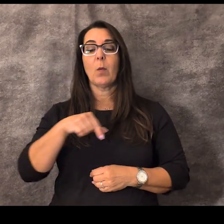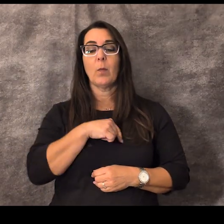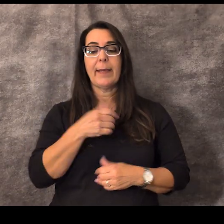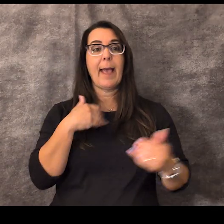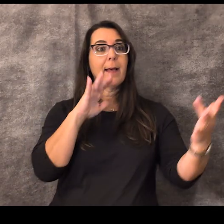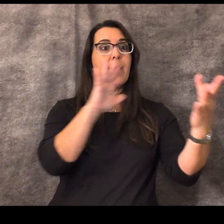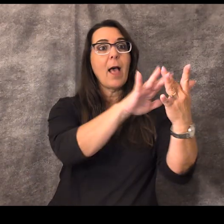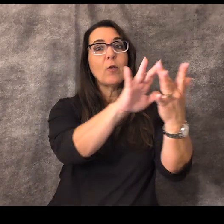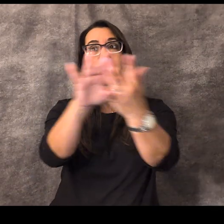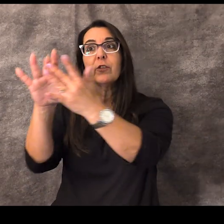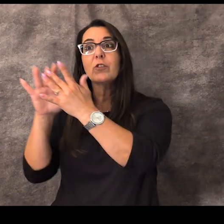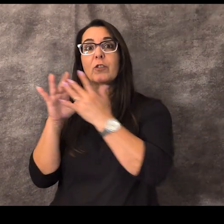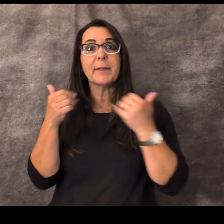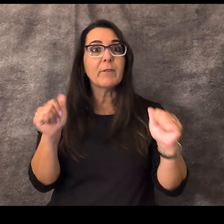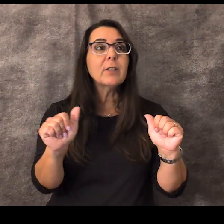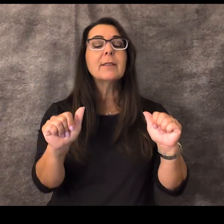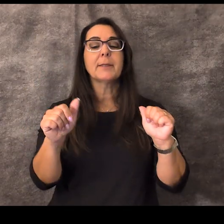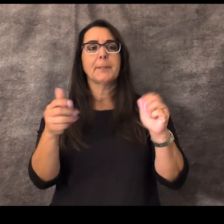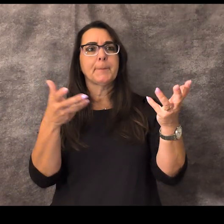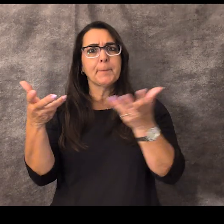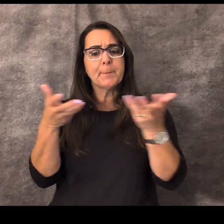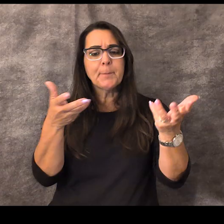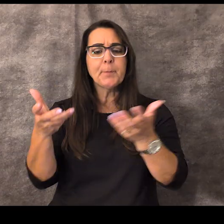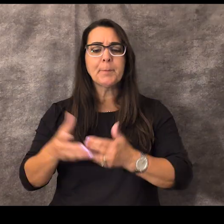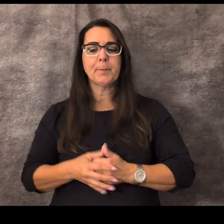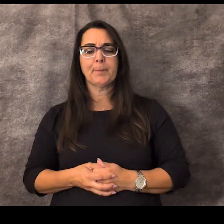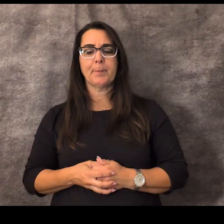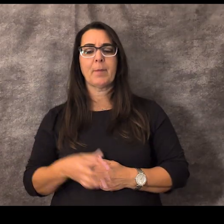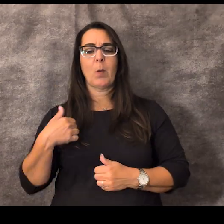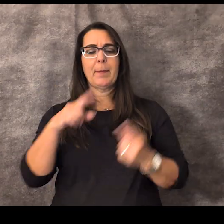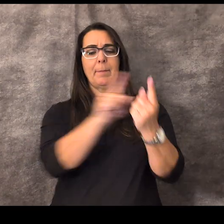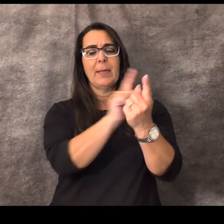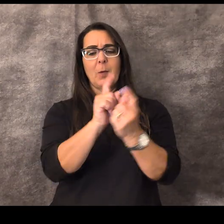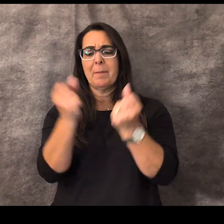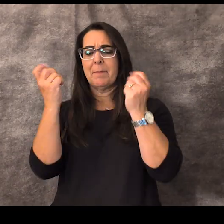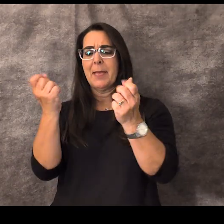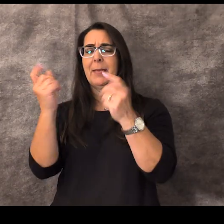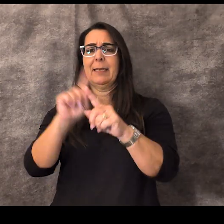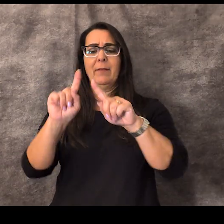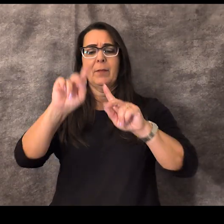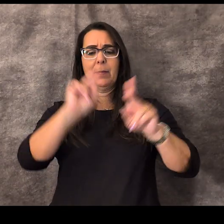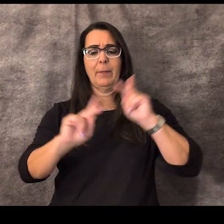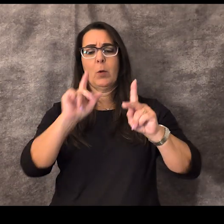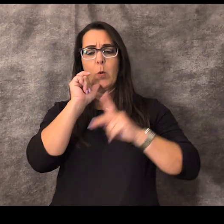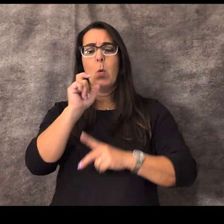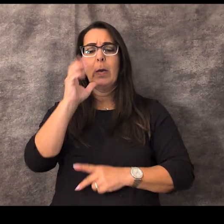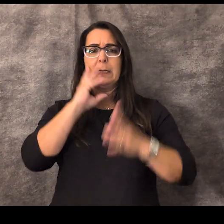an extensive outreach and engagement efforts, and meeting with constituents who are impacted directly by these systems.